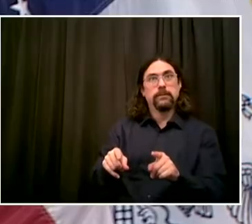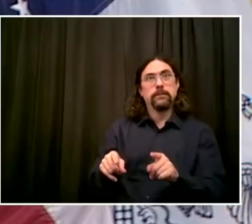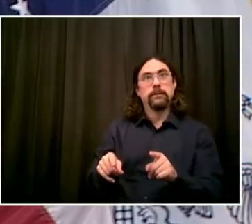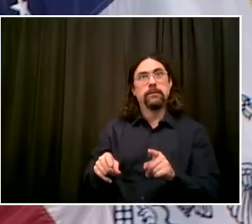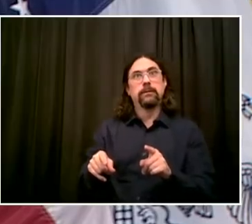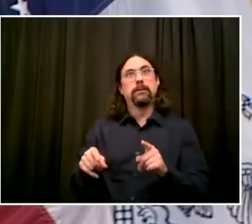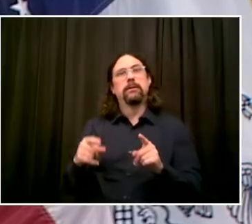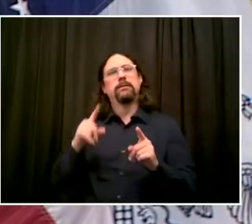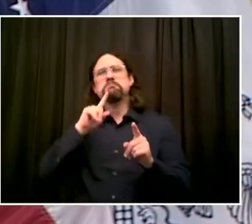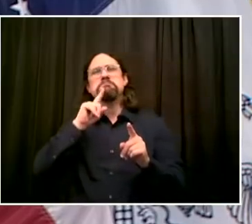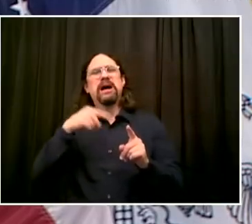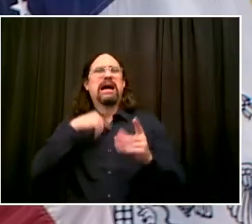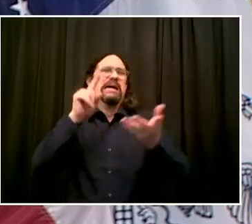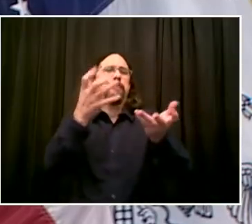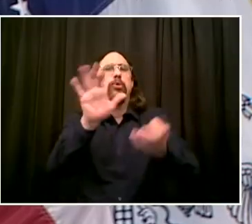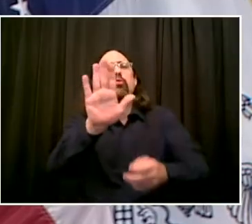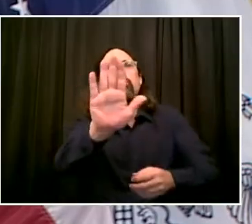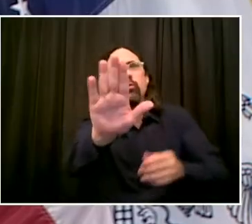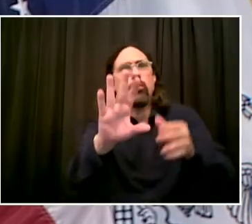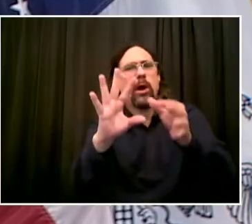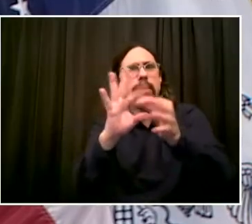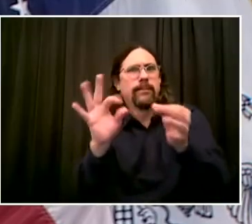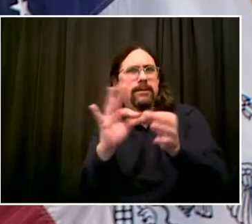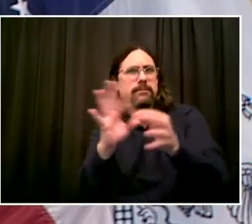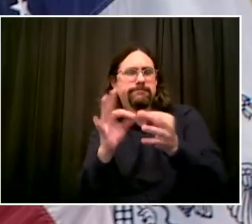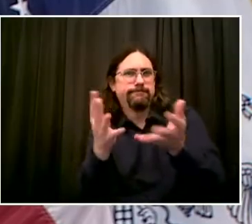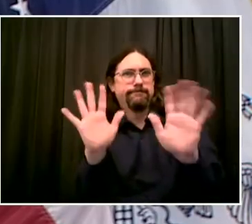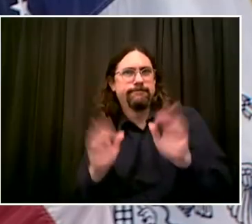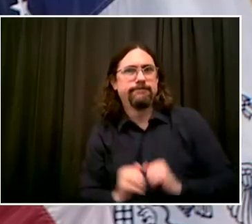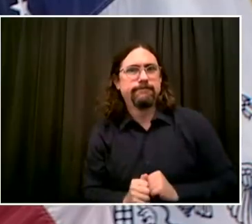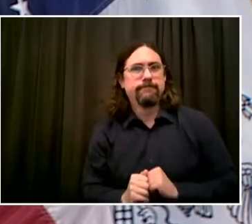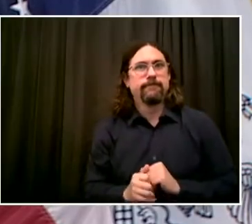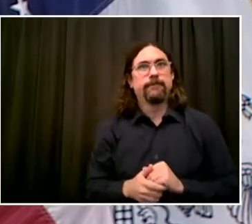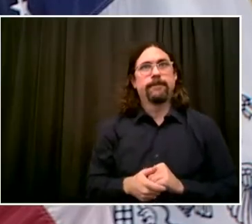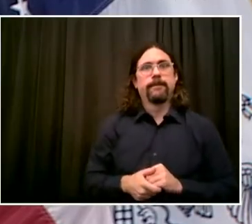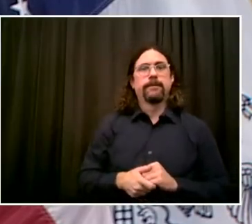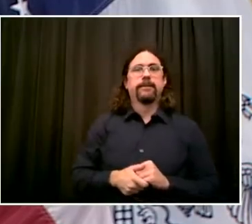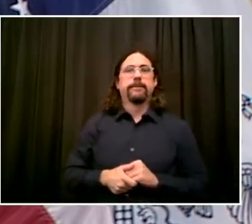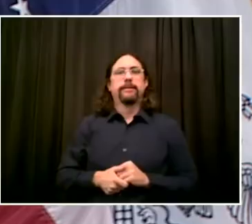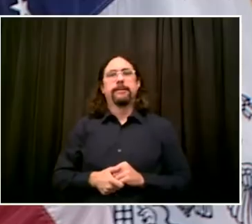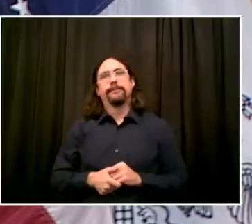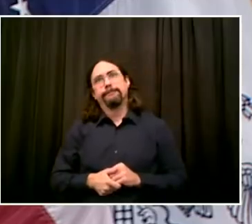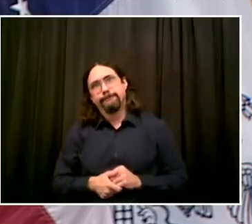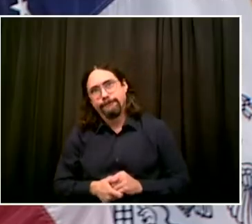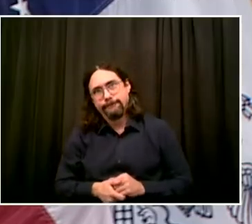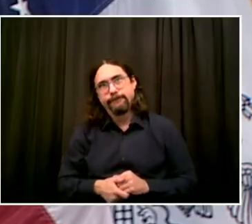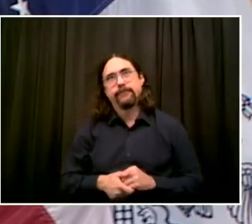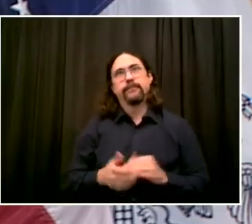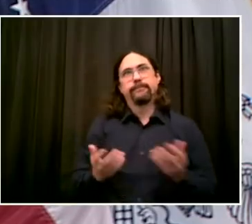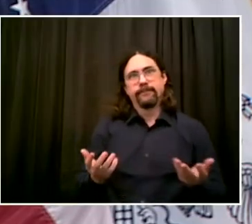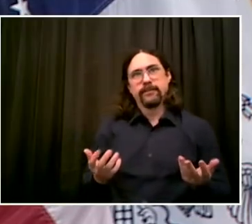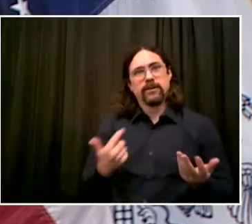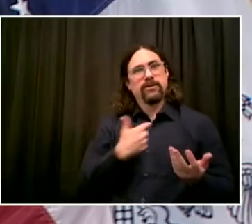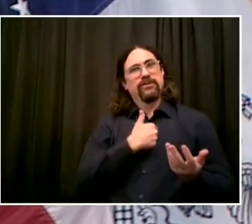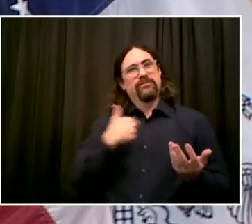CAN YOU JUST RESPOND TO THE FACT THAT IT HAPPENED ATALL? JAMES, VERY FAI QRUESTION. THE FIRST THING